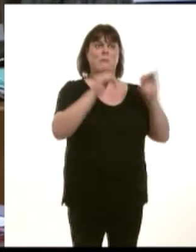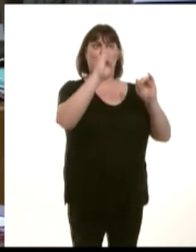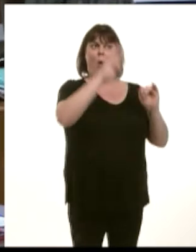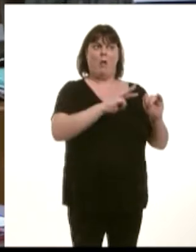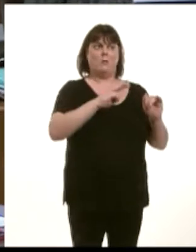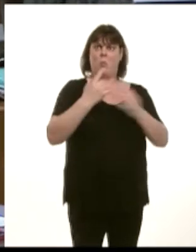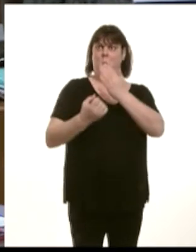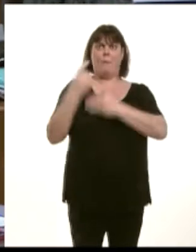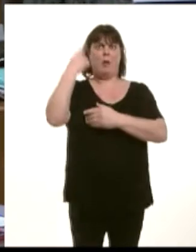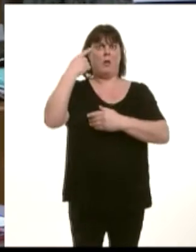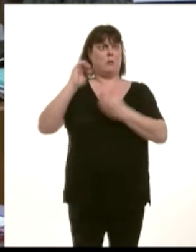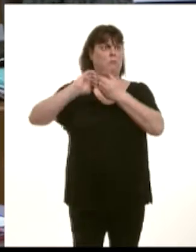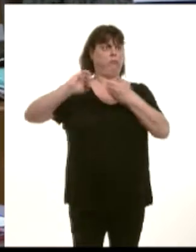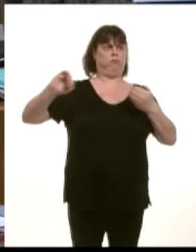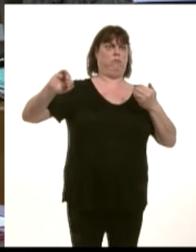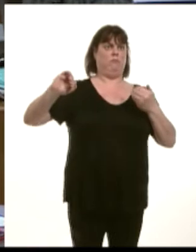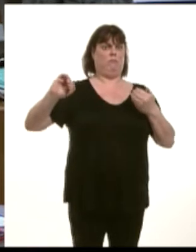What happens in Westminster happens in Westminster.